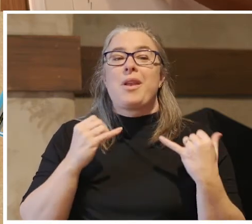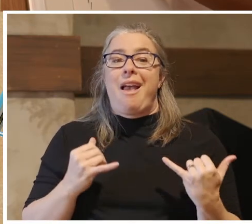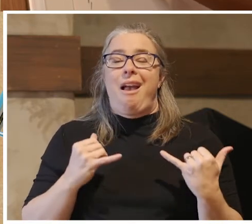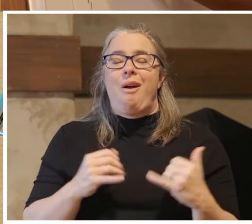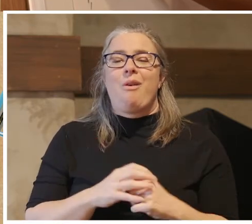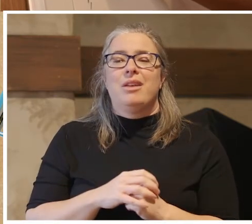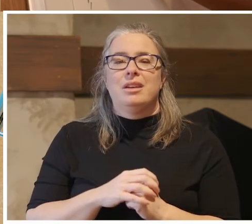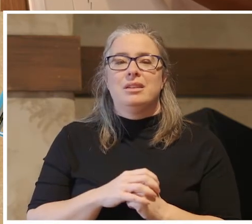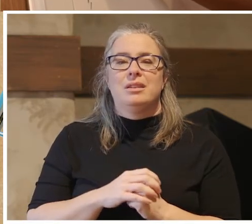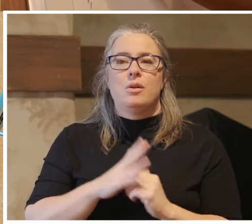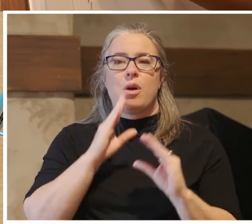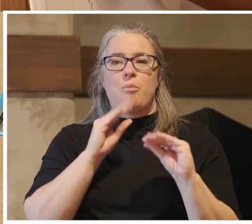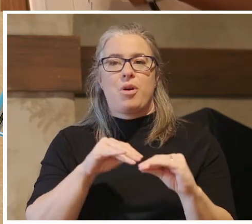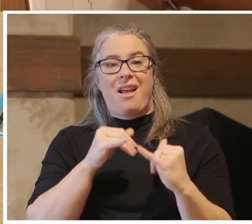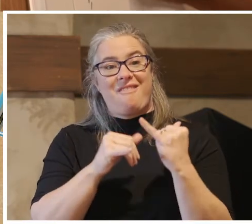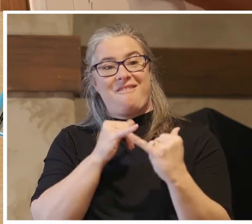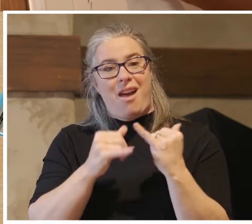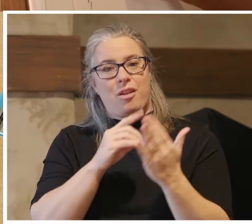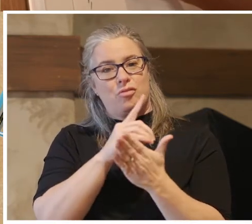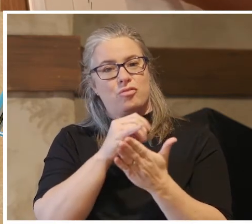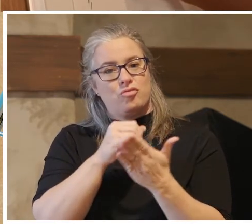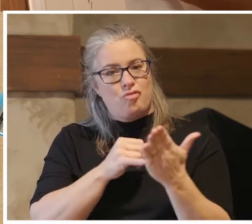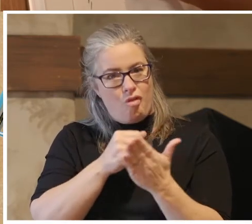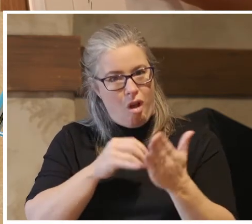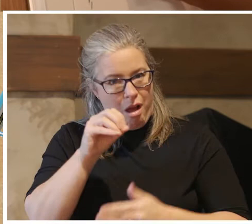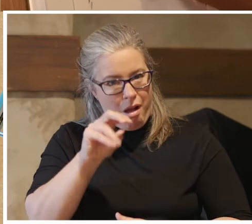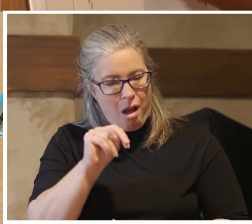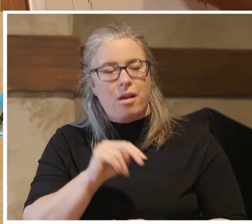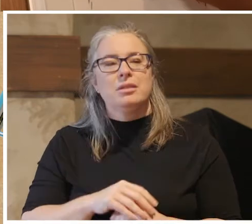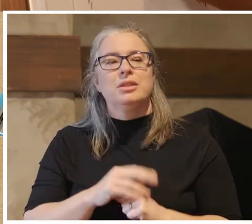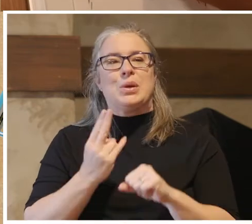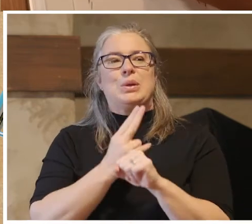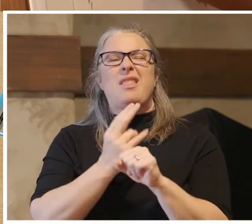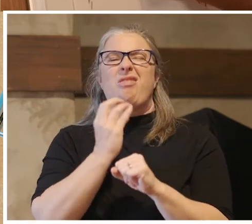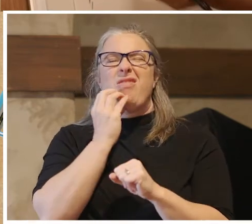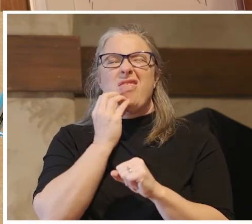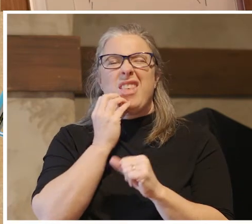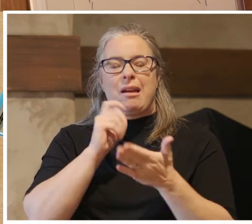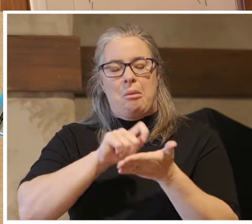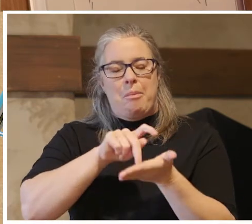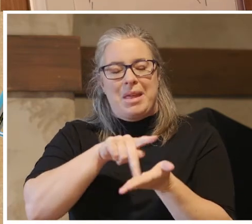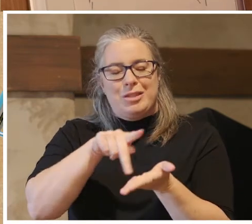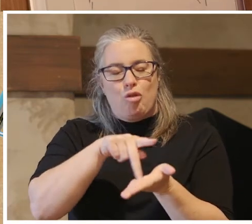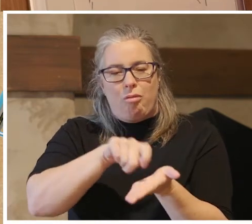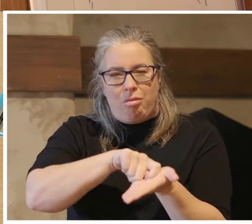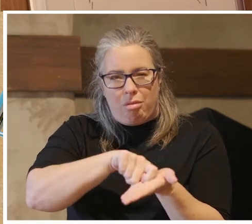So now I'm gonna put our final drawing on. Let me use a thicker pencil.